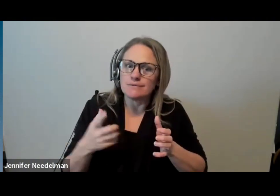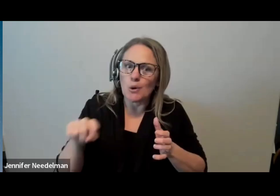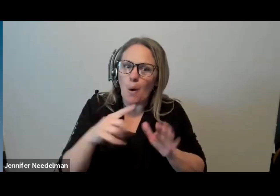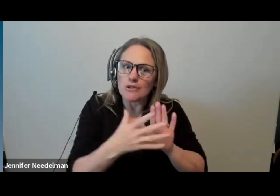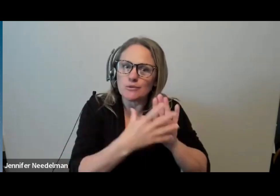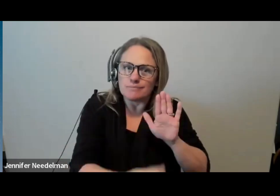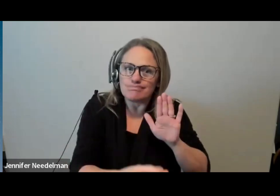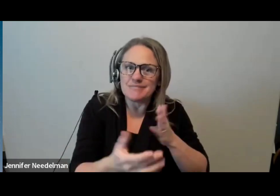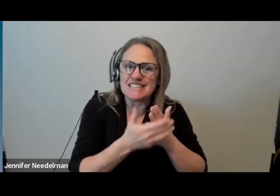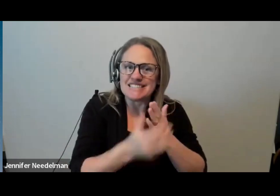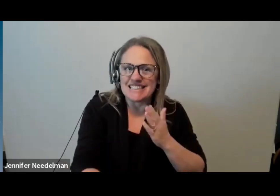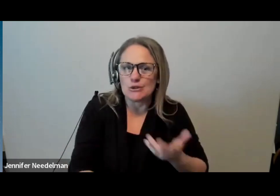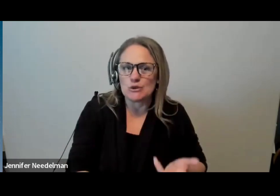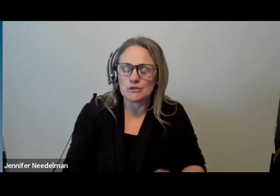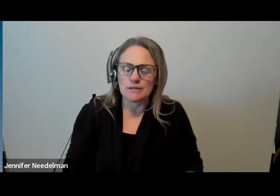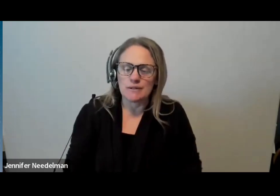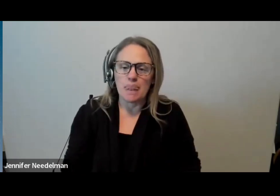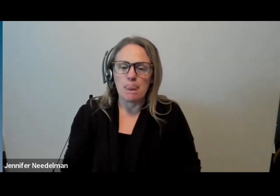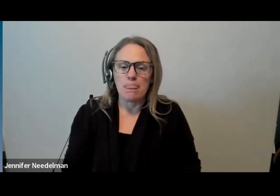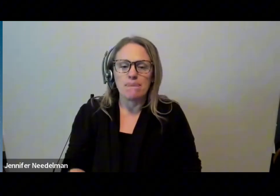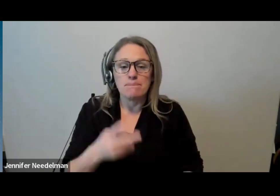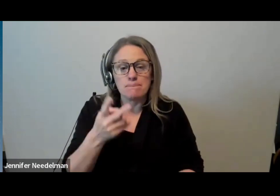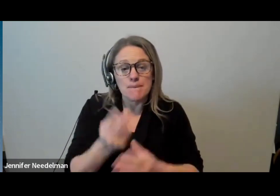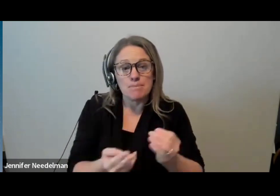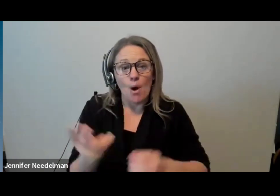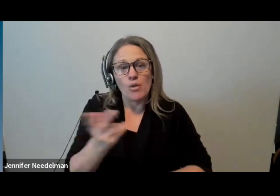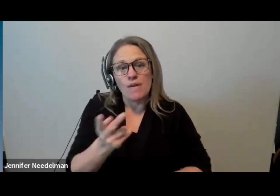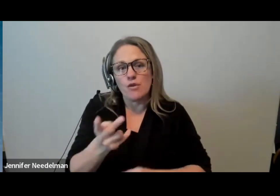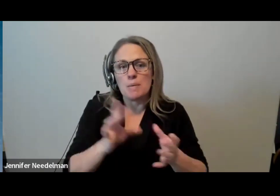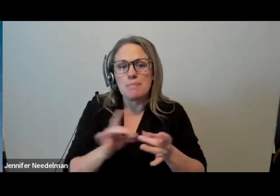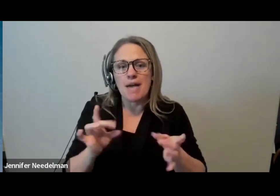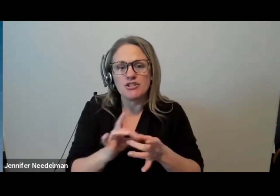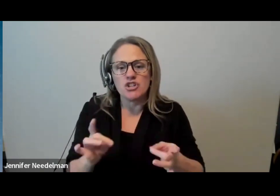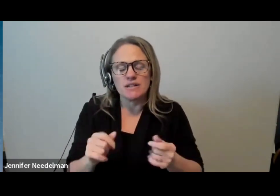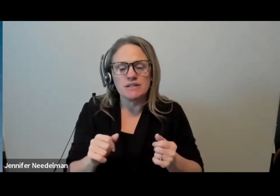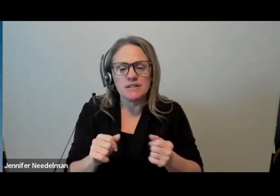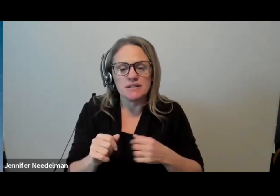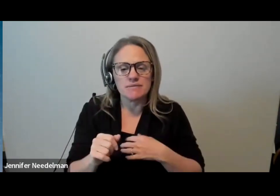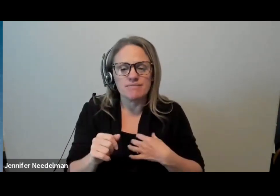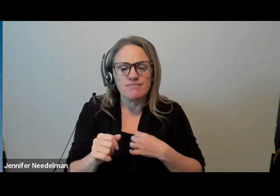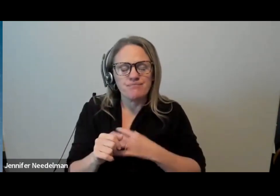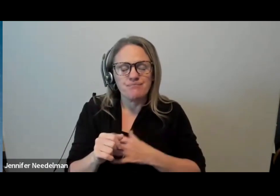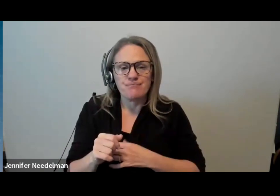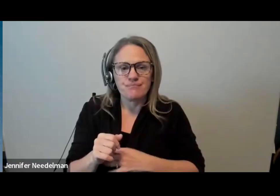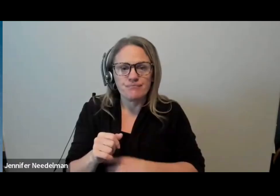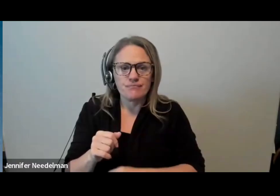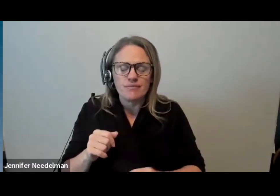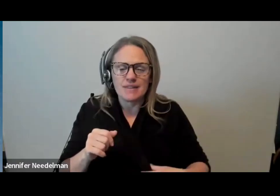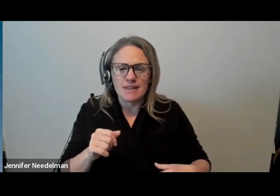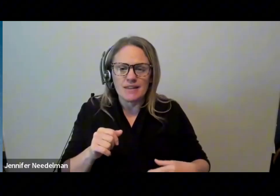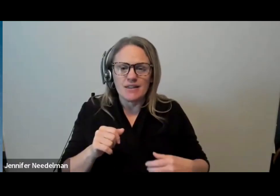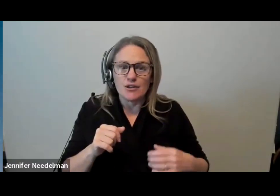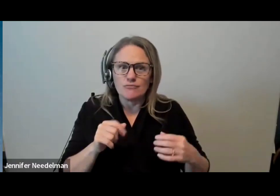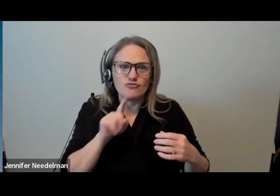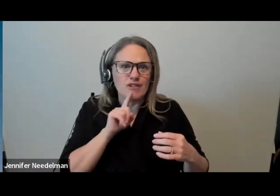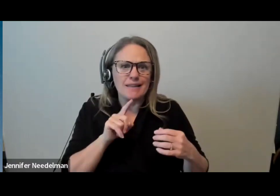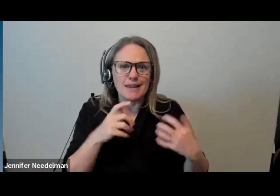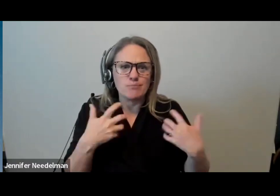And I think what you both mentioned, kind of like perfectly intersects with a couple of questions that we've been getting in the chat.